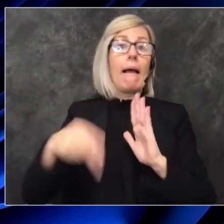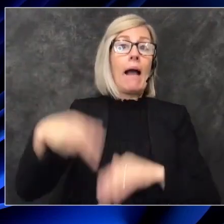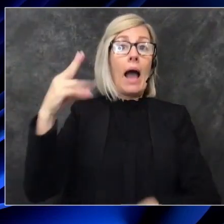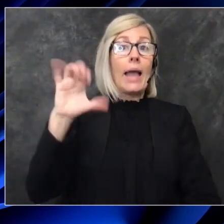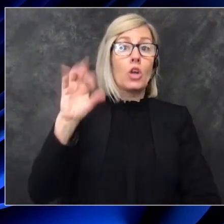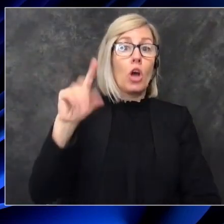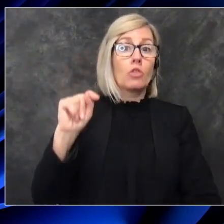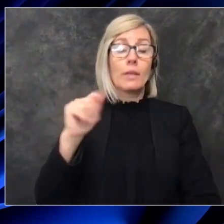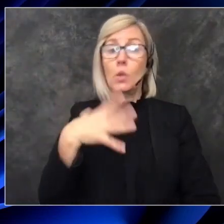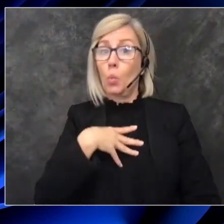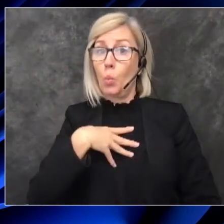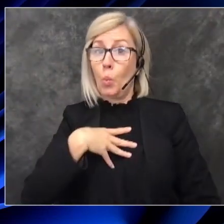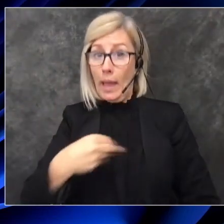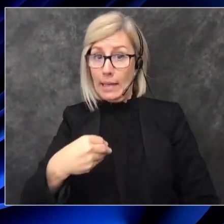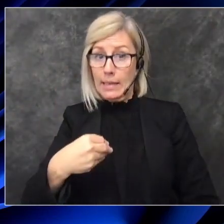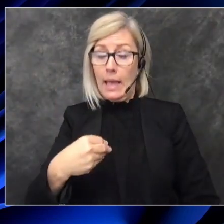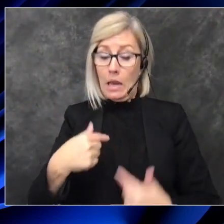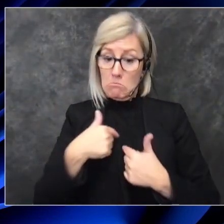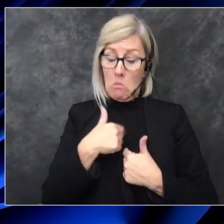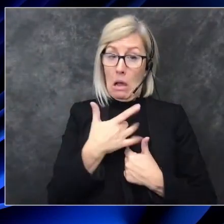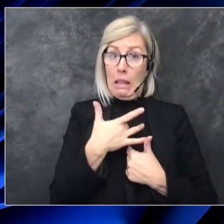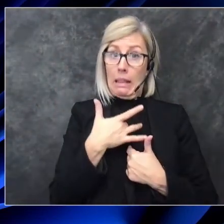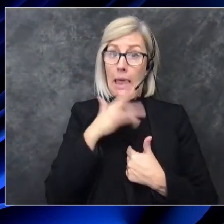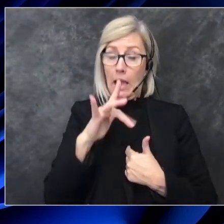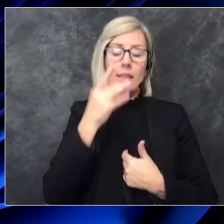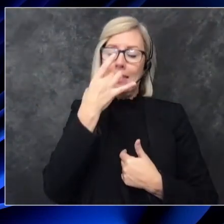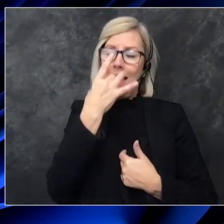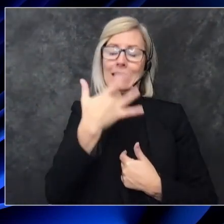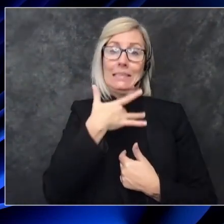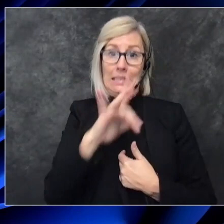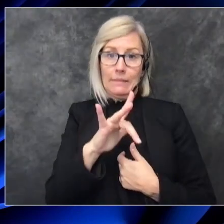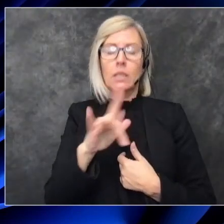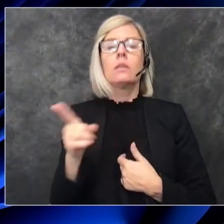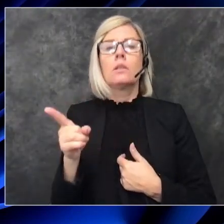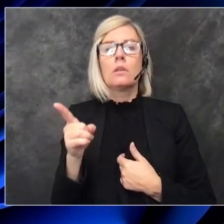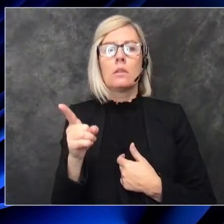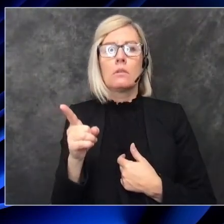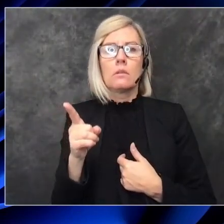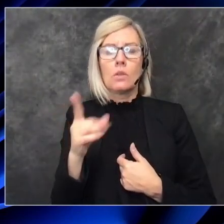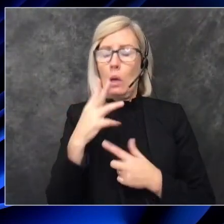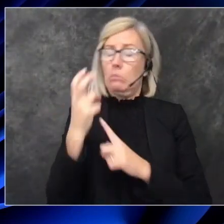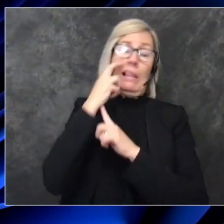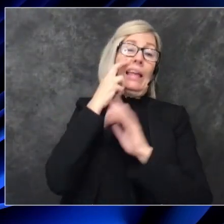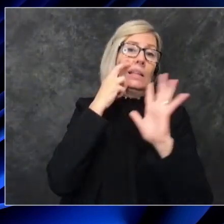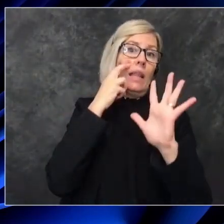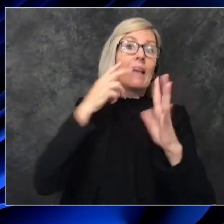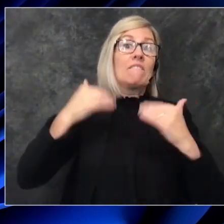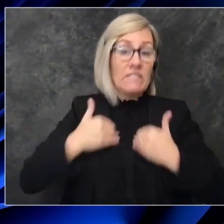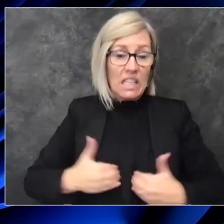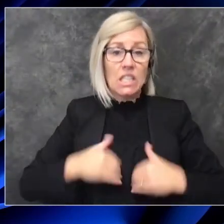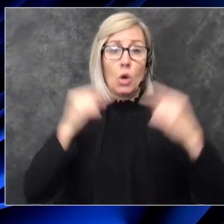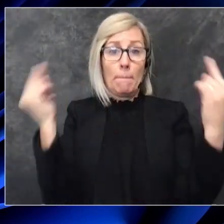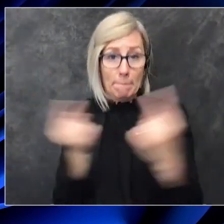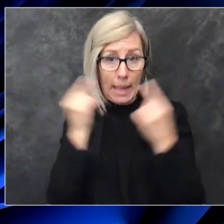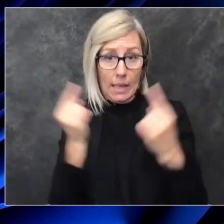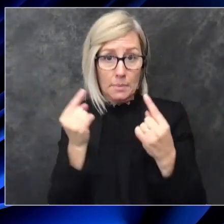someone like me who's light sensitive. You got your blinded like literally physical pain and so we have actually